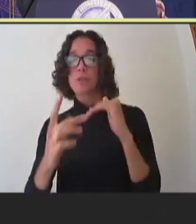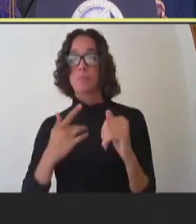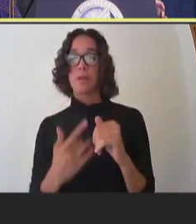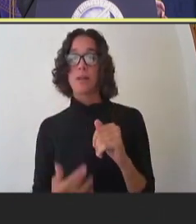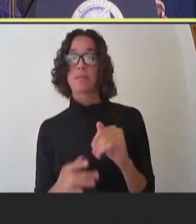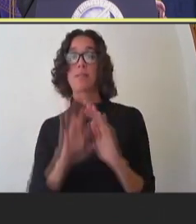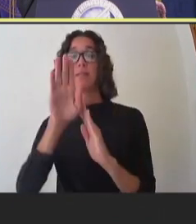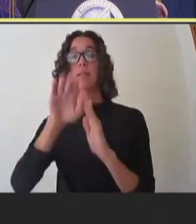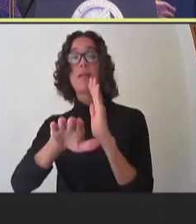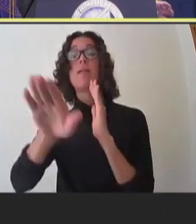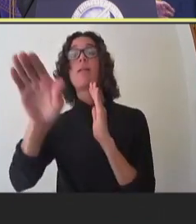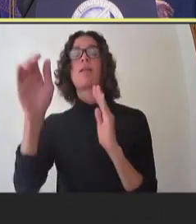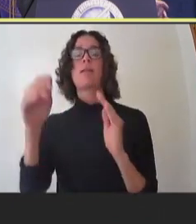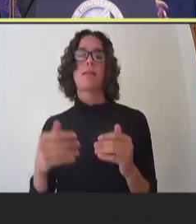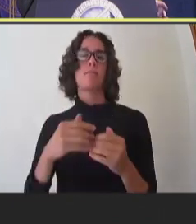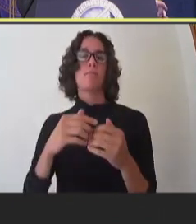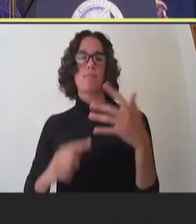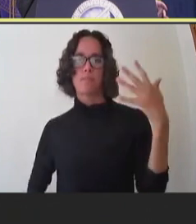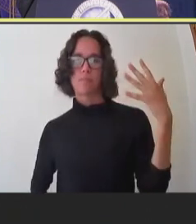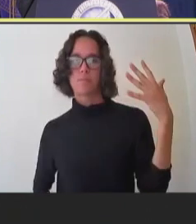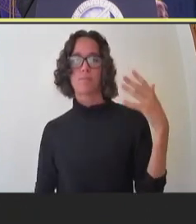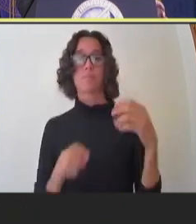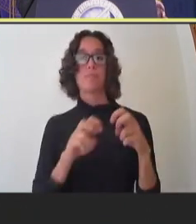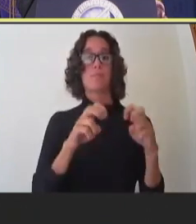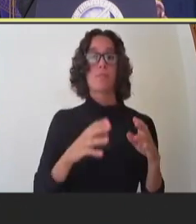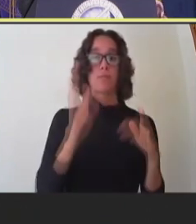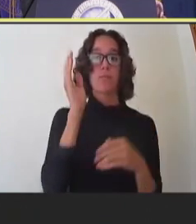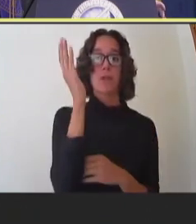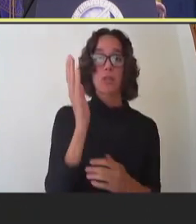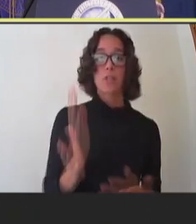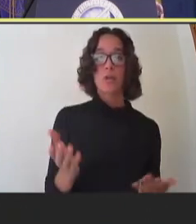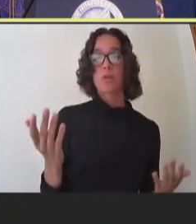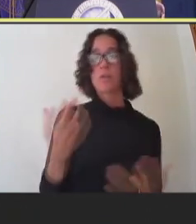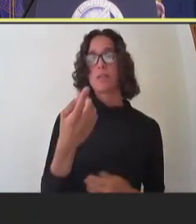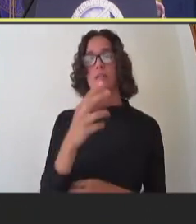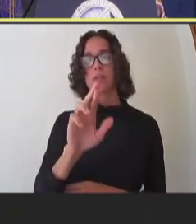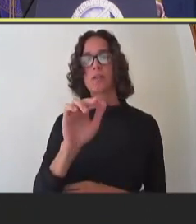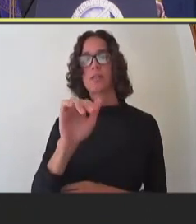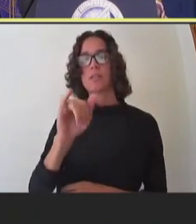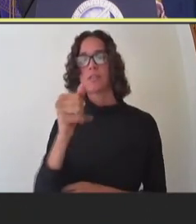Our presenters are Dr. Jason -- excuse me, Dr. Jason Asher from the Centers for Disease Control